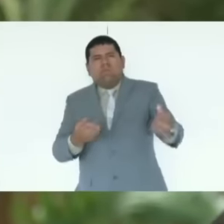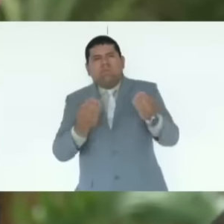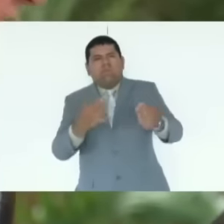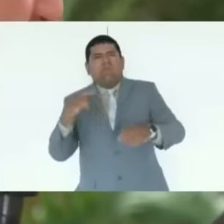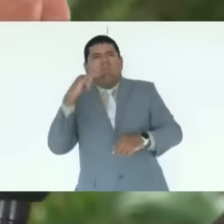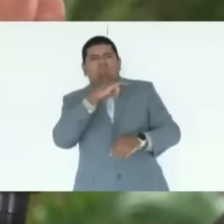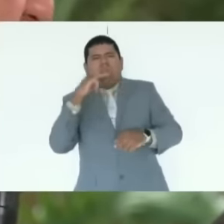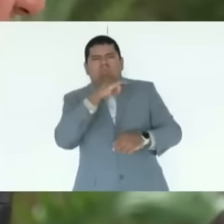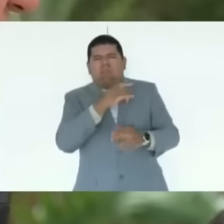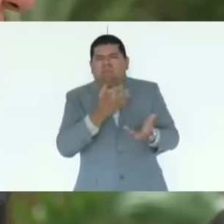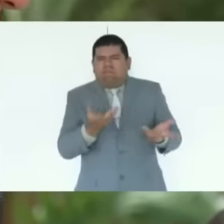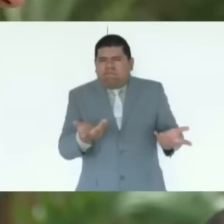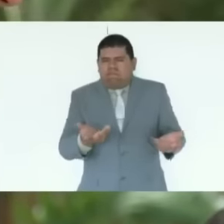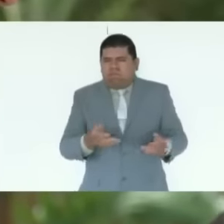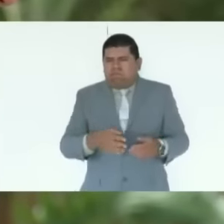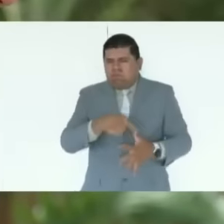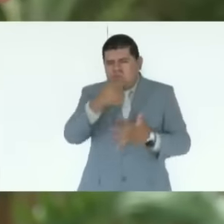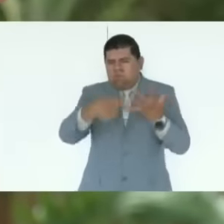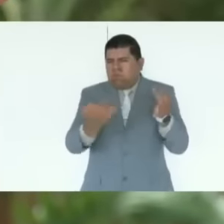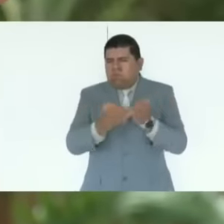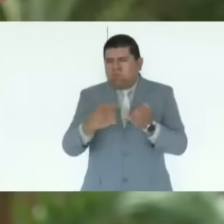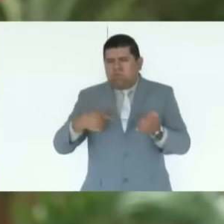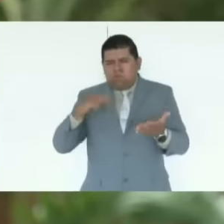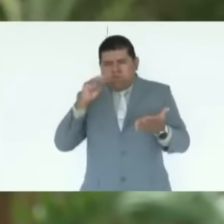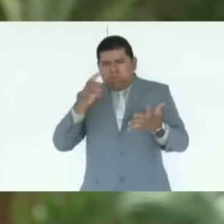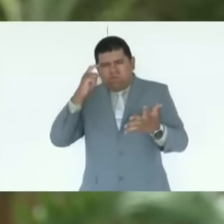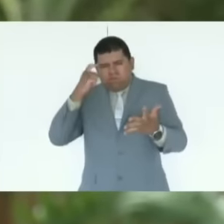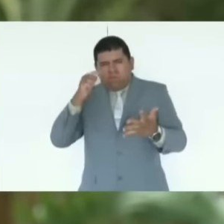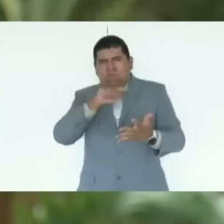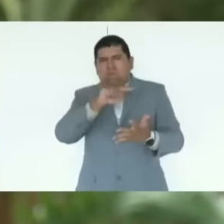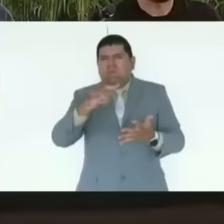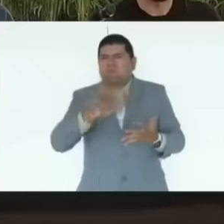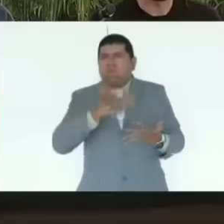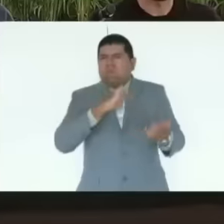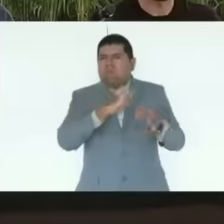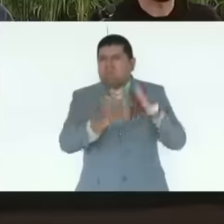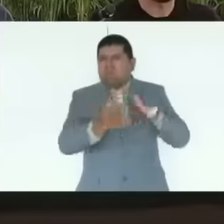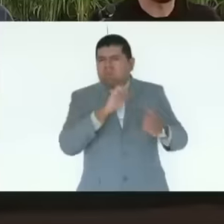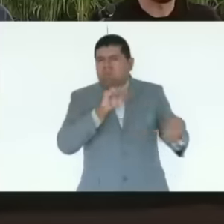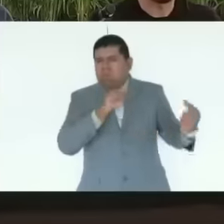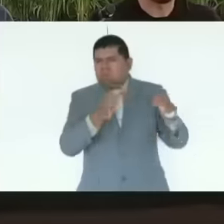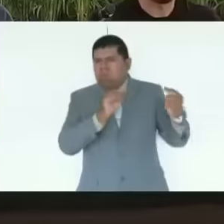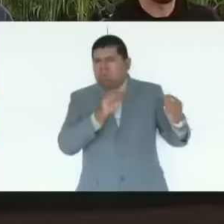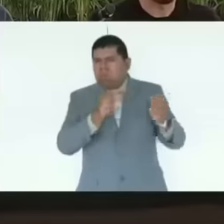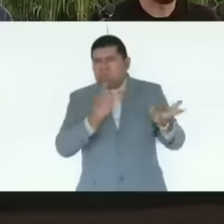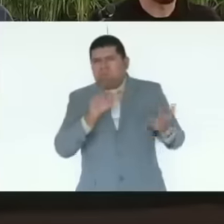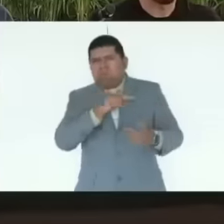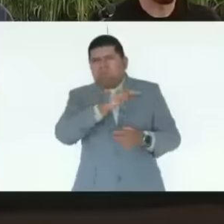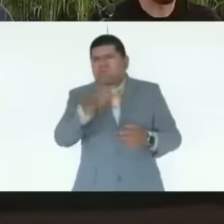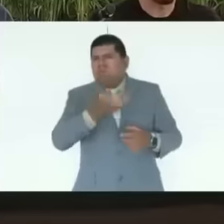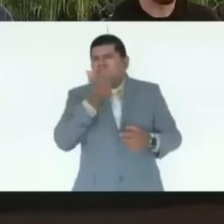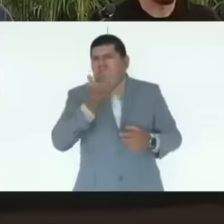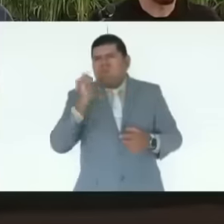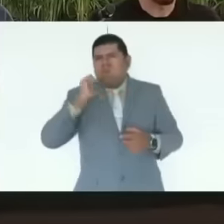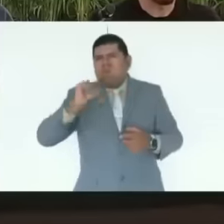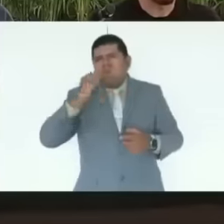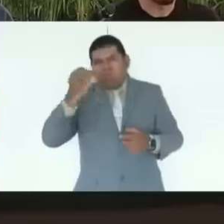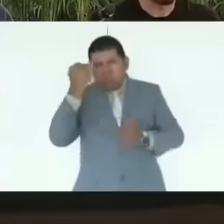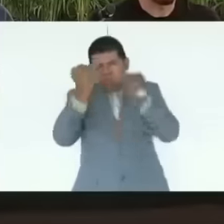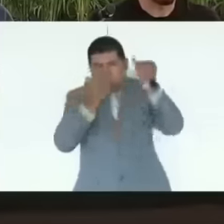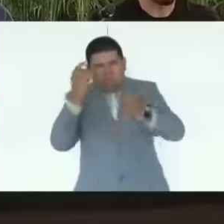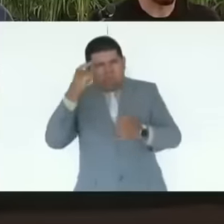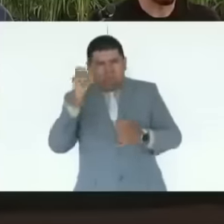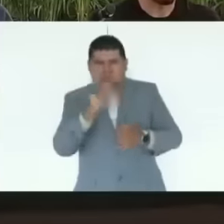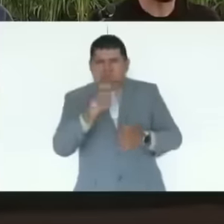other things from our adversaries from the conservative bloc because to look